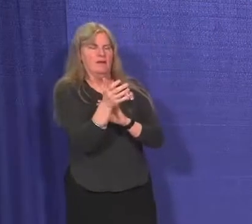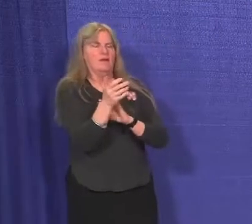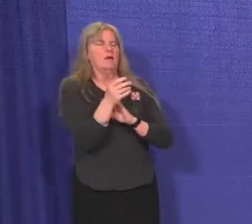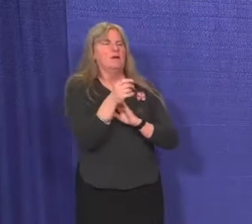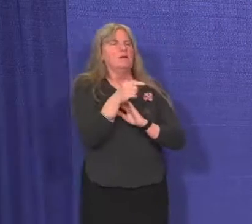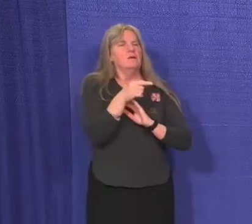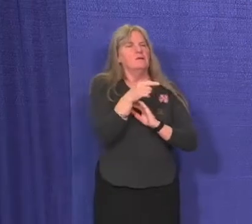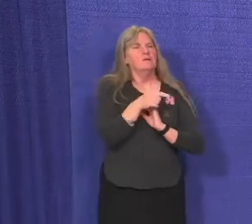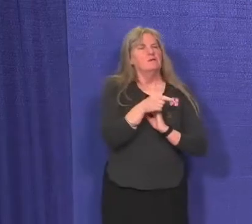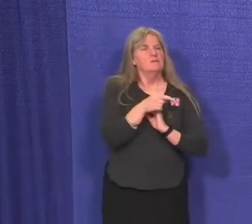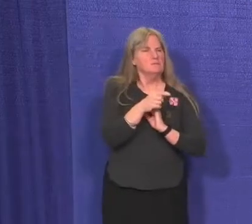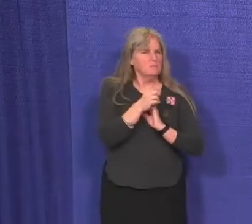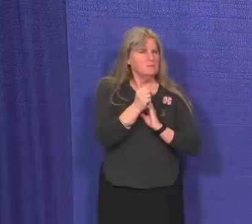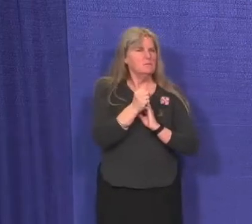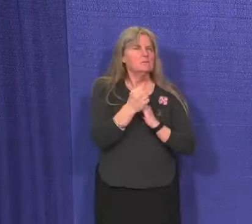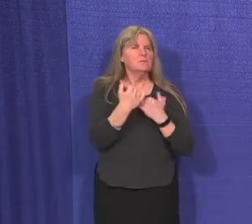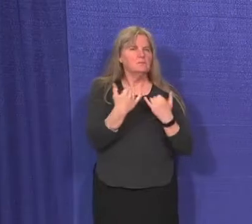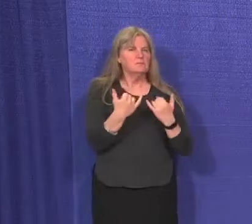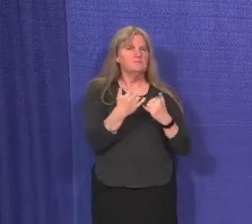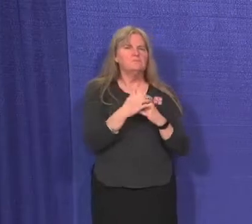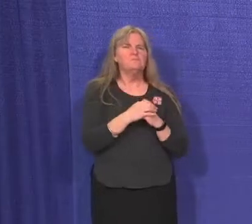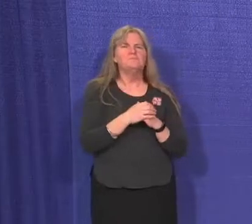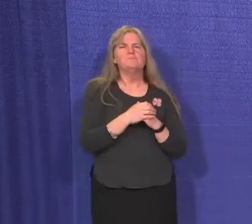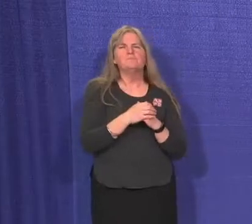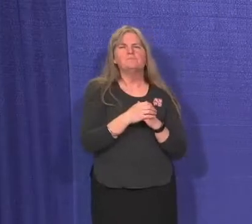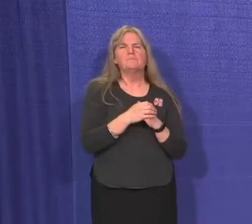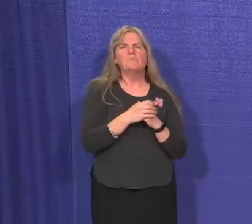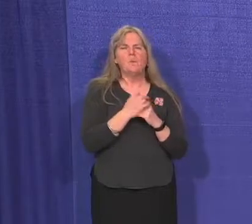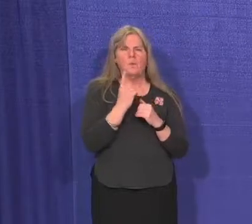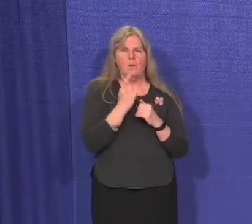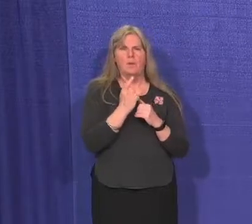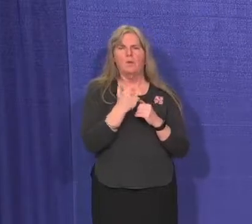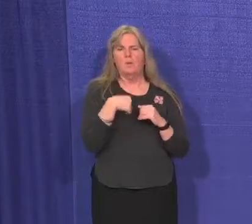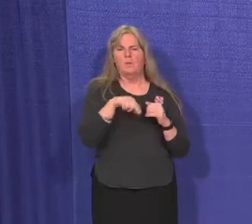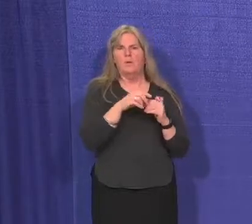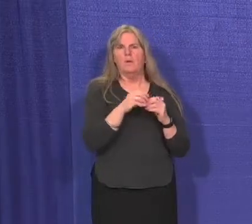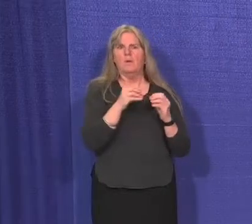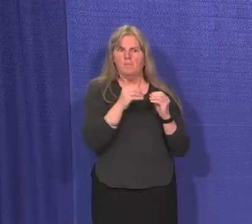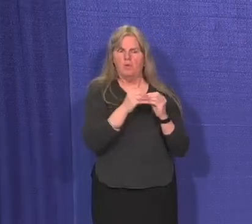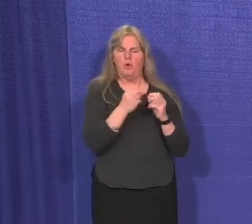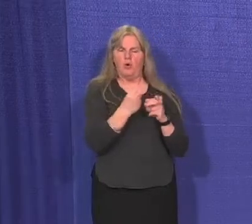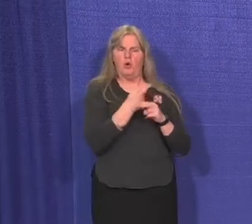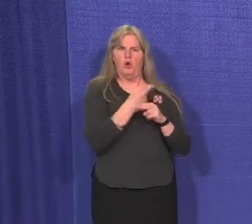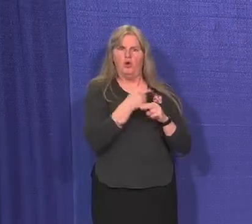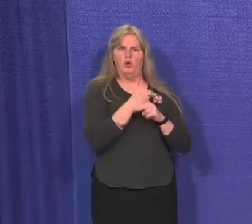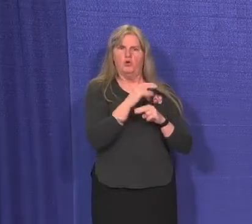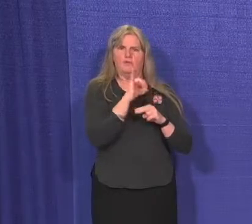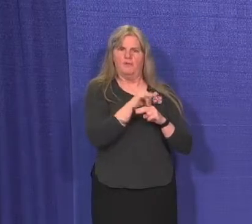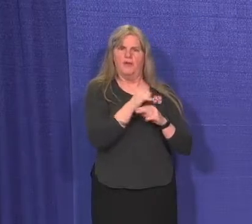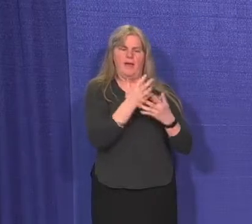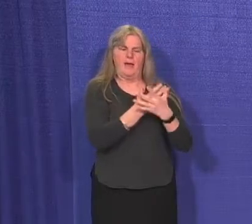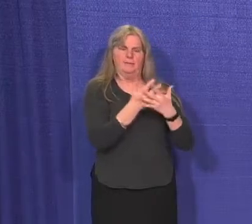and we are looking for disease and people might be at higher